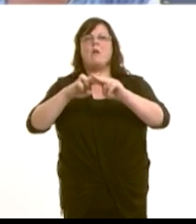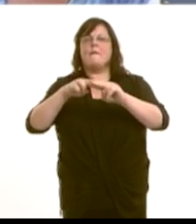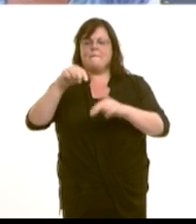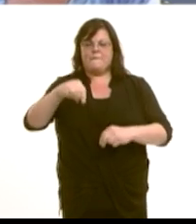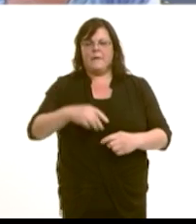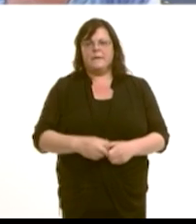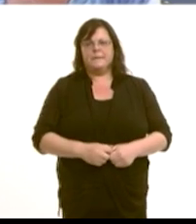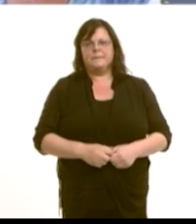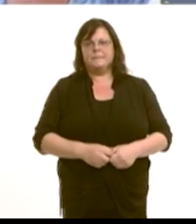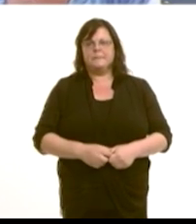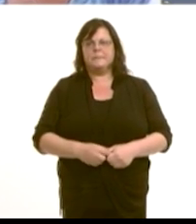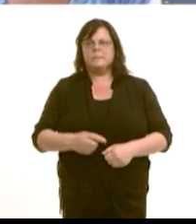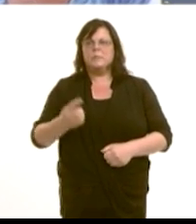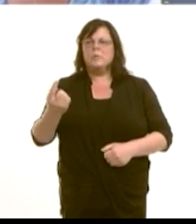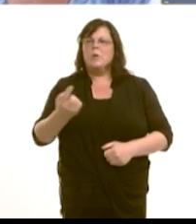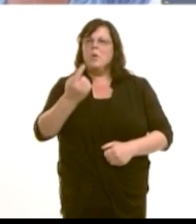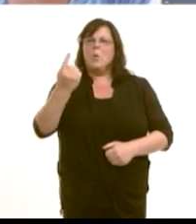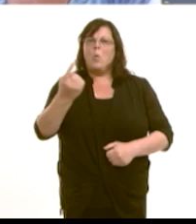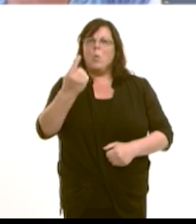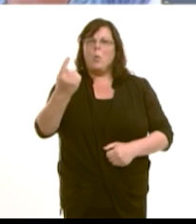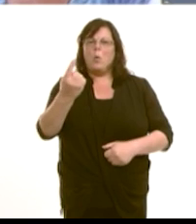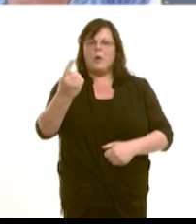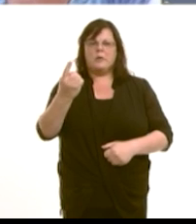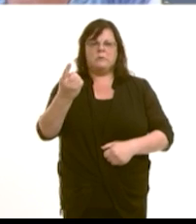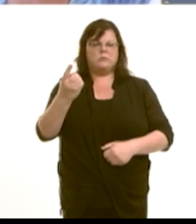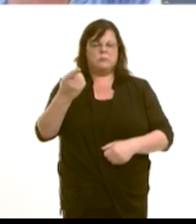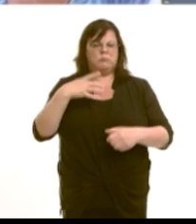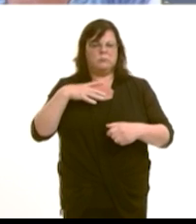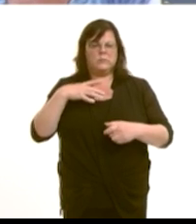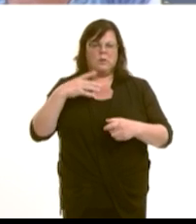of one of the sectors that will be heavily affected by the Brexit vote.